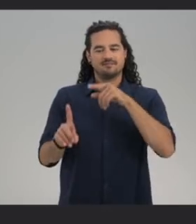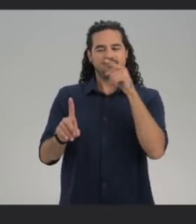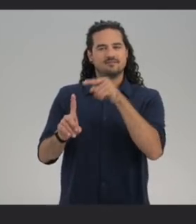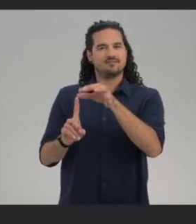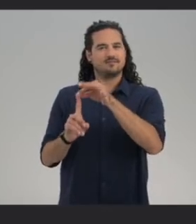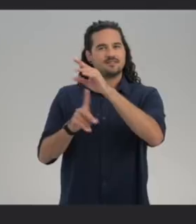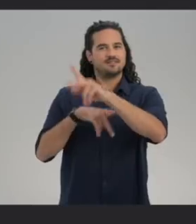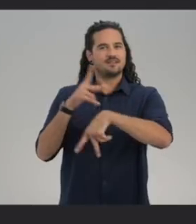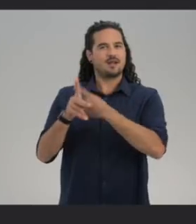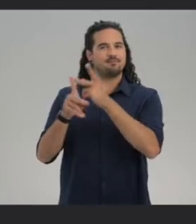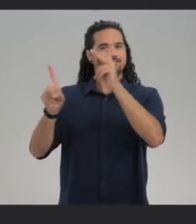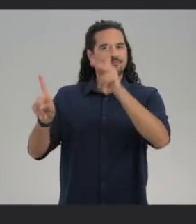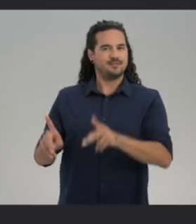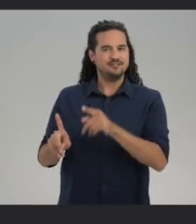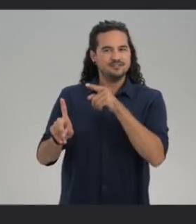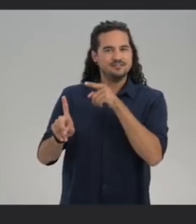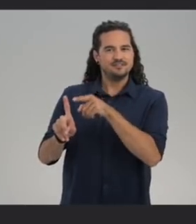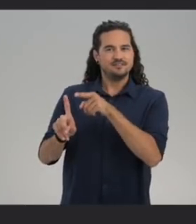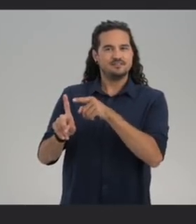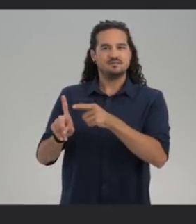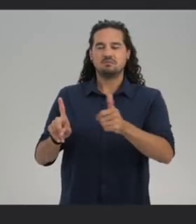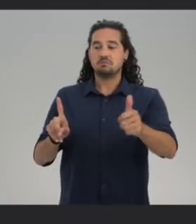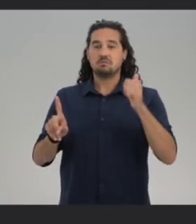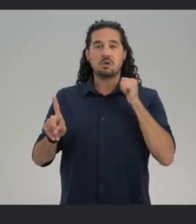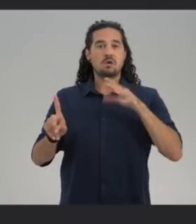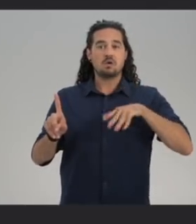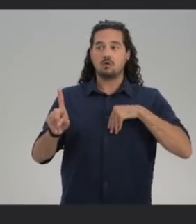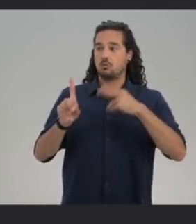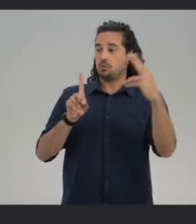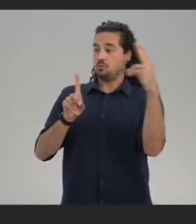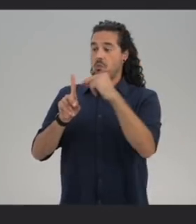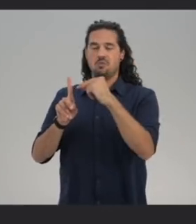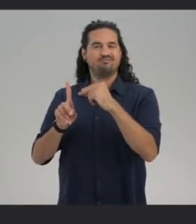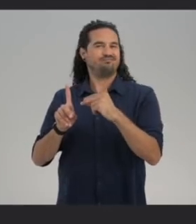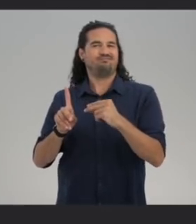[woman] There's a certain kind of person... who doesn't take no for an answer.